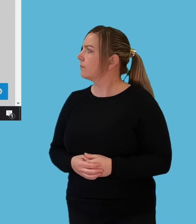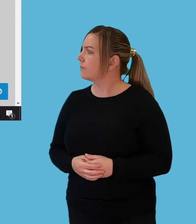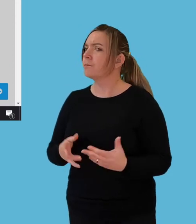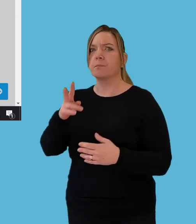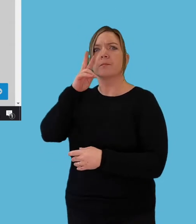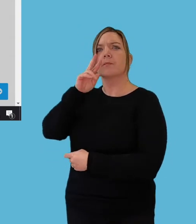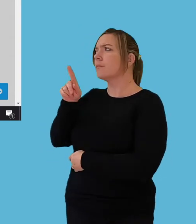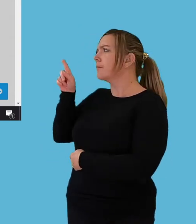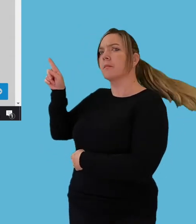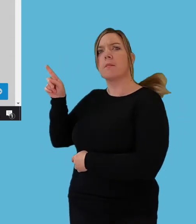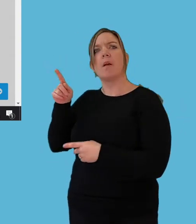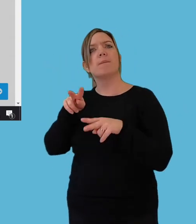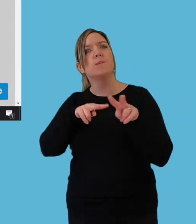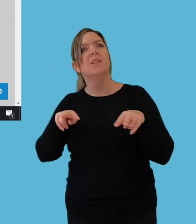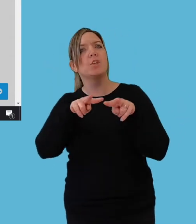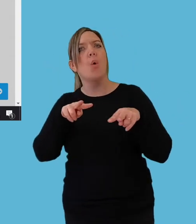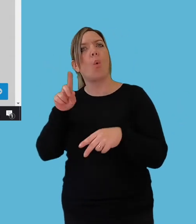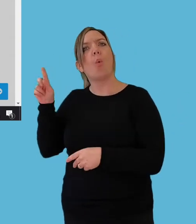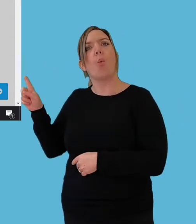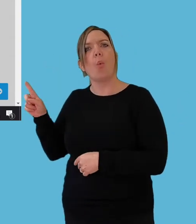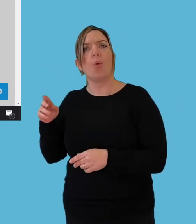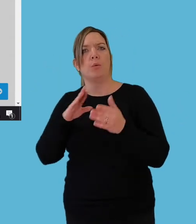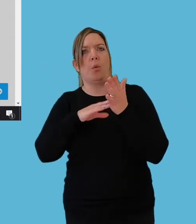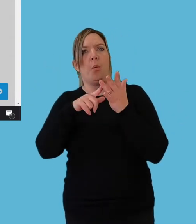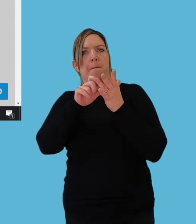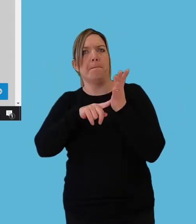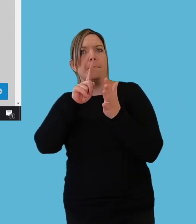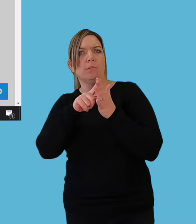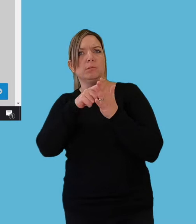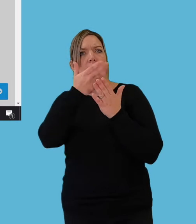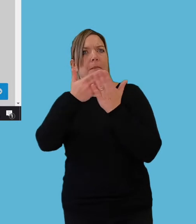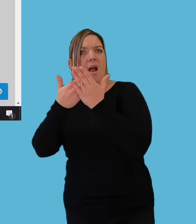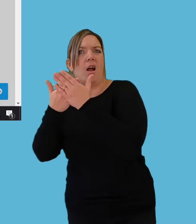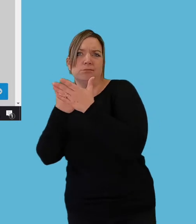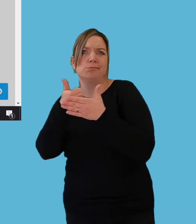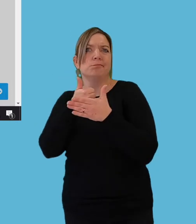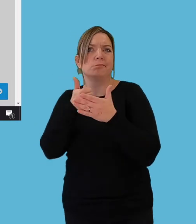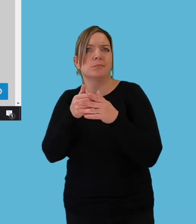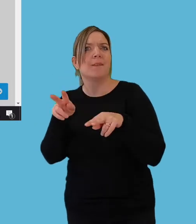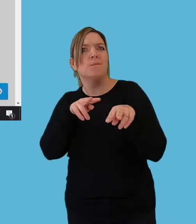So, you can see here we've got a video, and so on our Moodle pages we quite often have the videos that